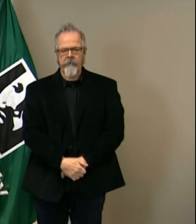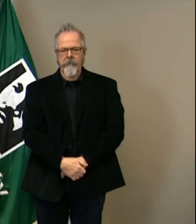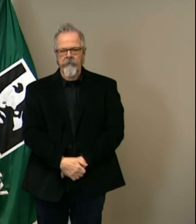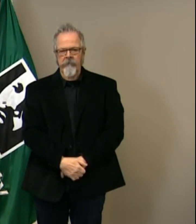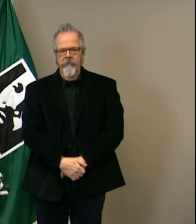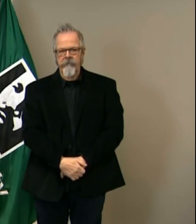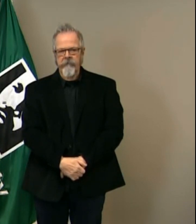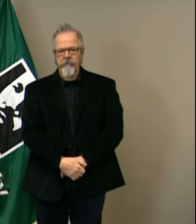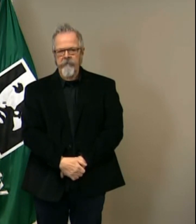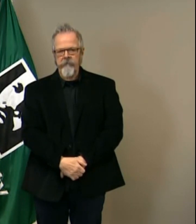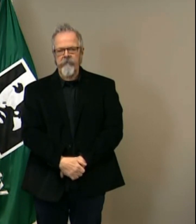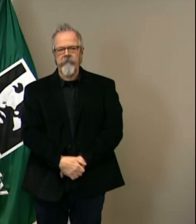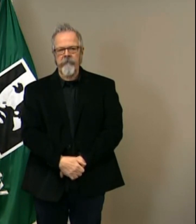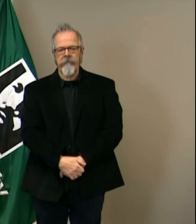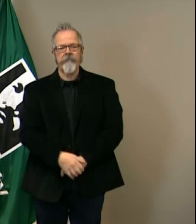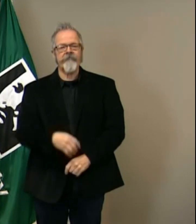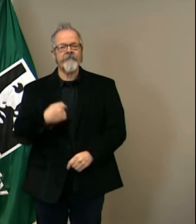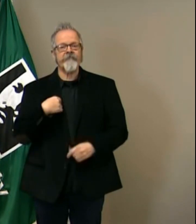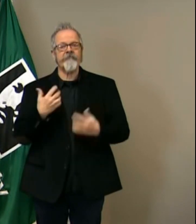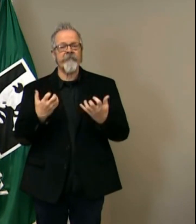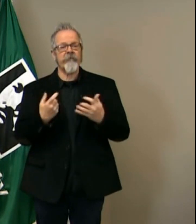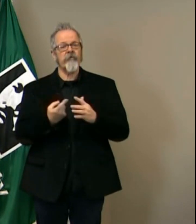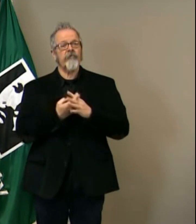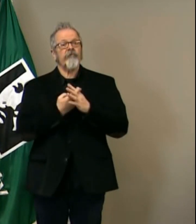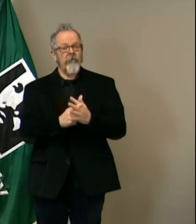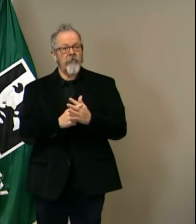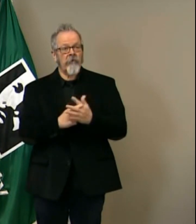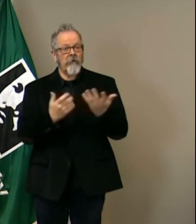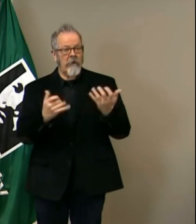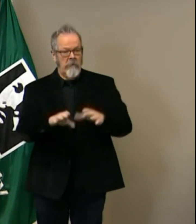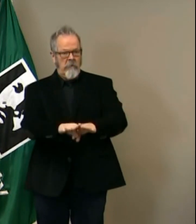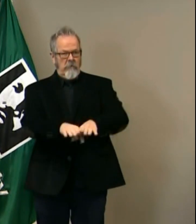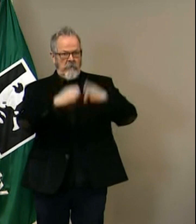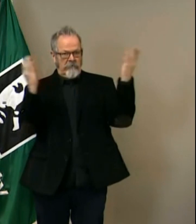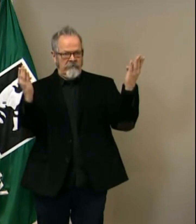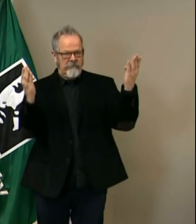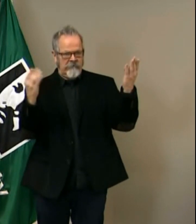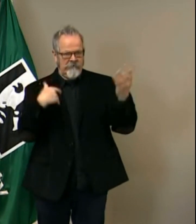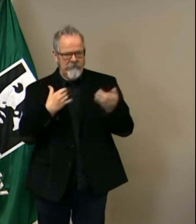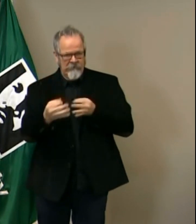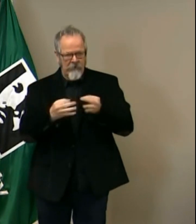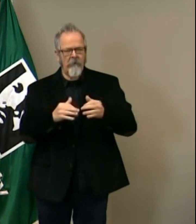system for media questions and we're exhibiting social distancing ourselves